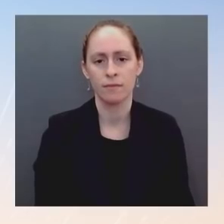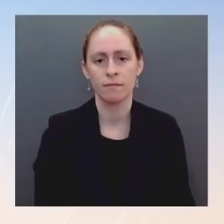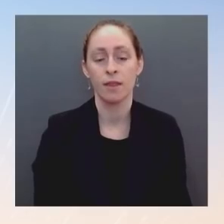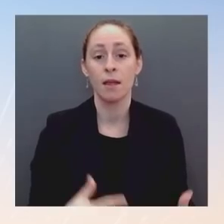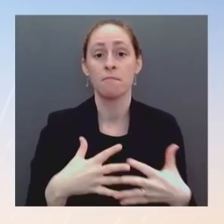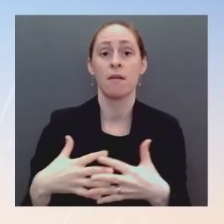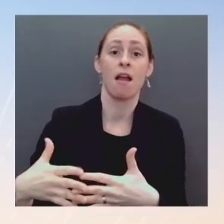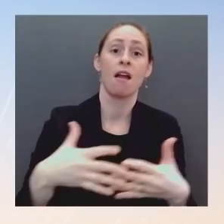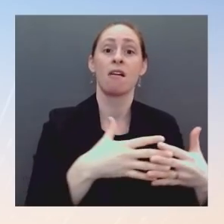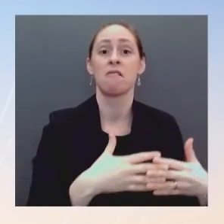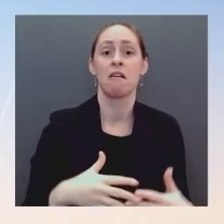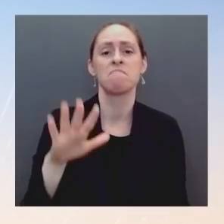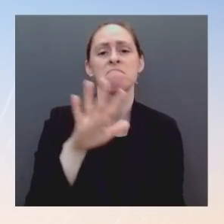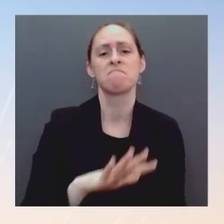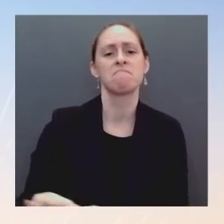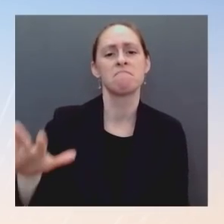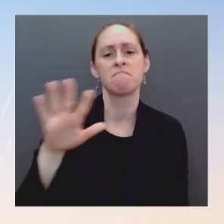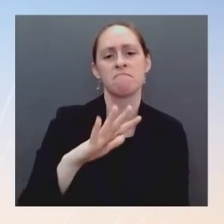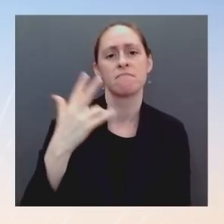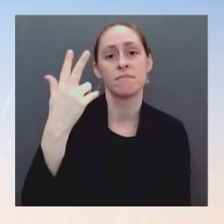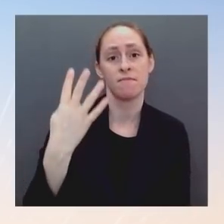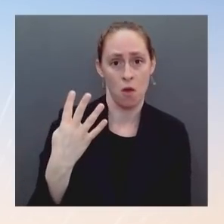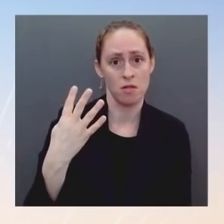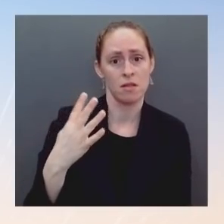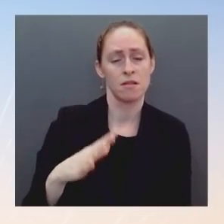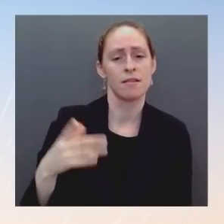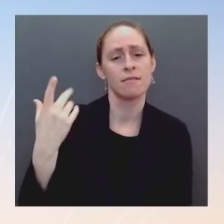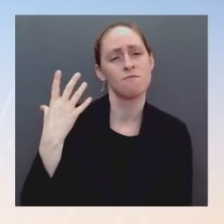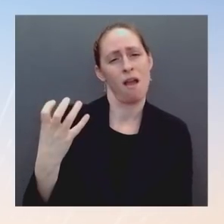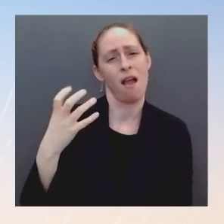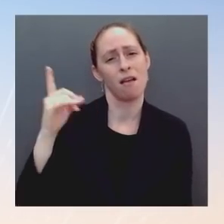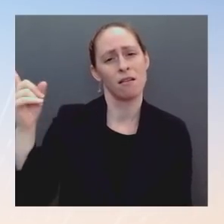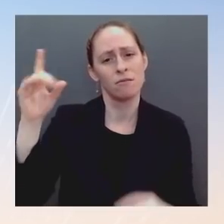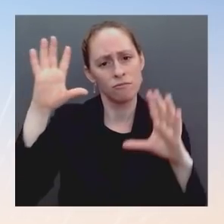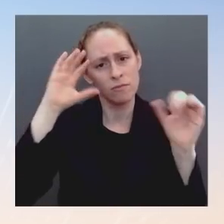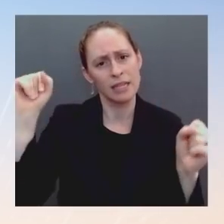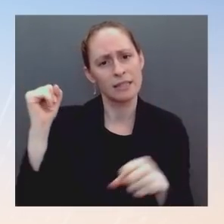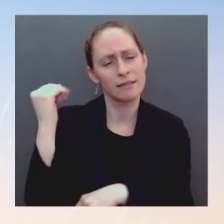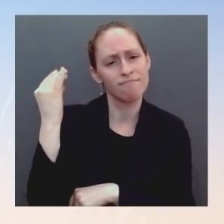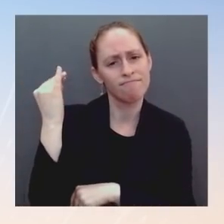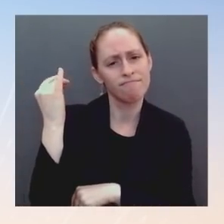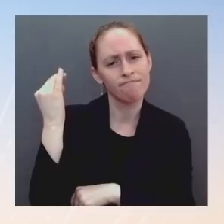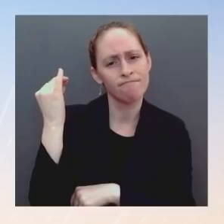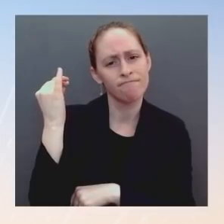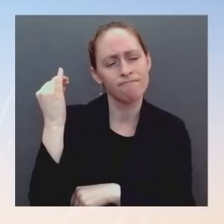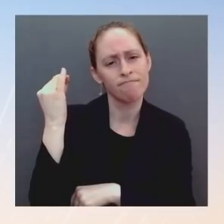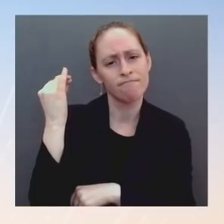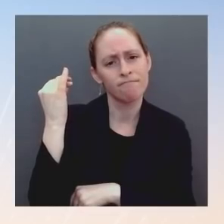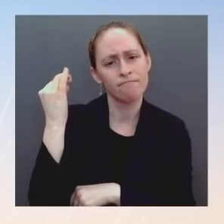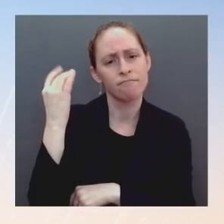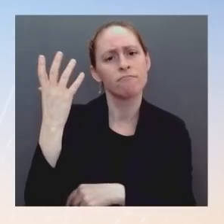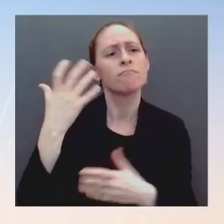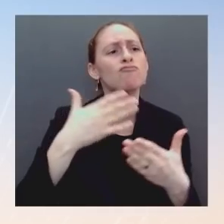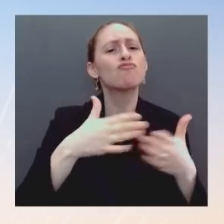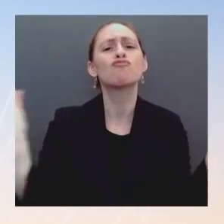not only Black women, as he pledged on the campaign trail. What do you make of this? And why do you think that a majority of Americans